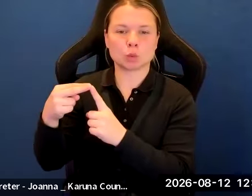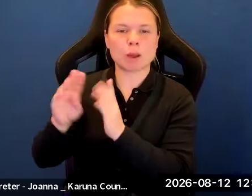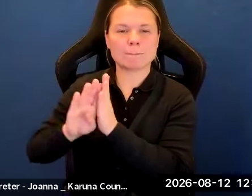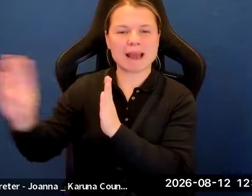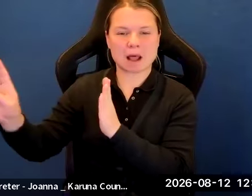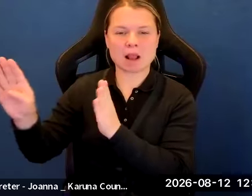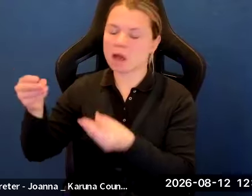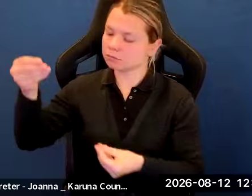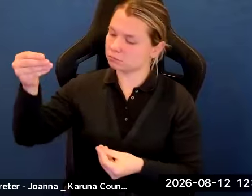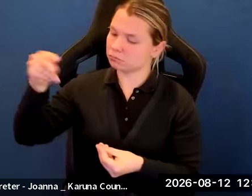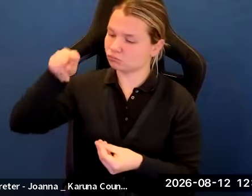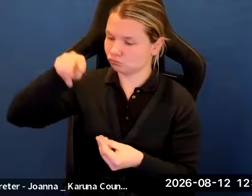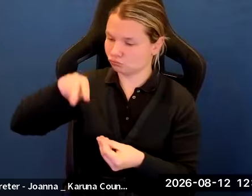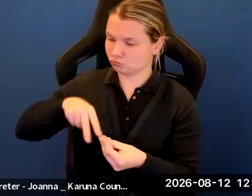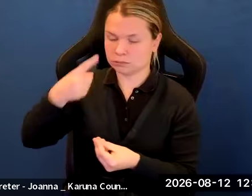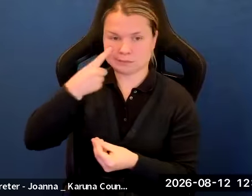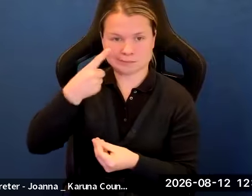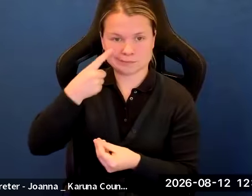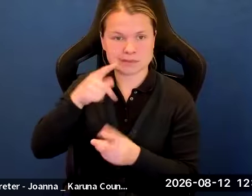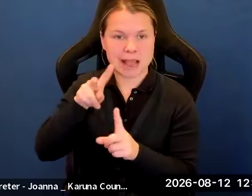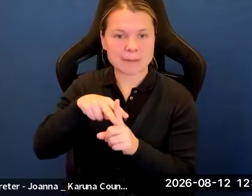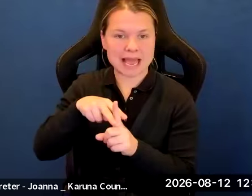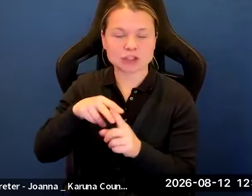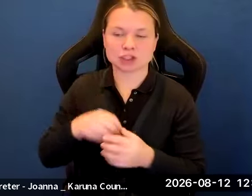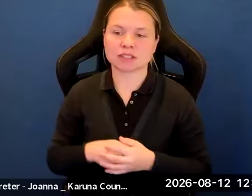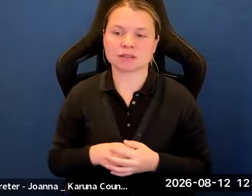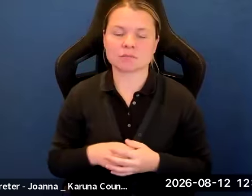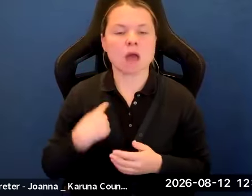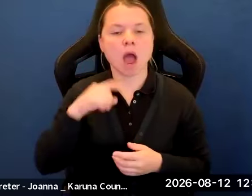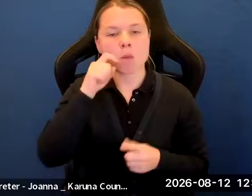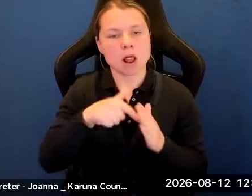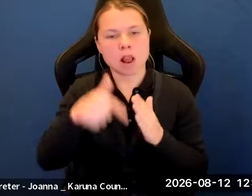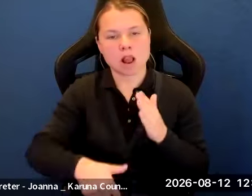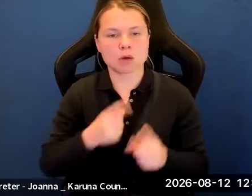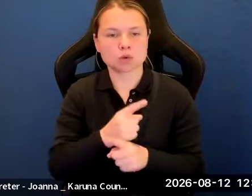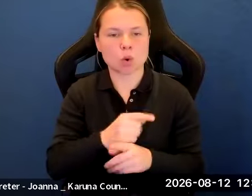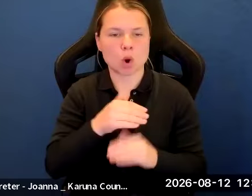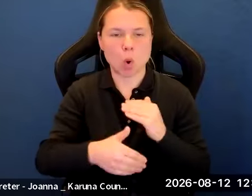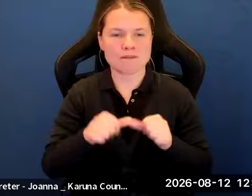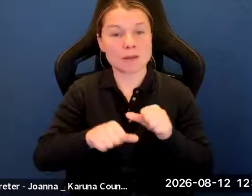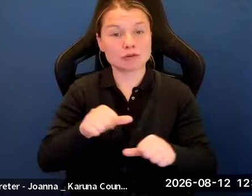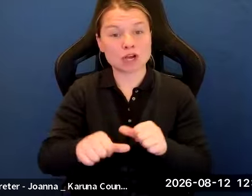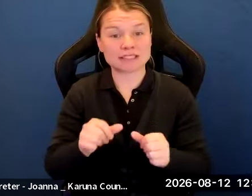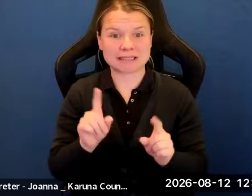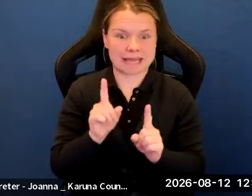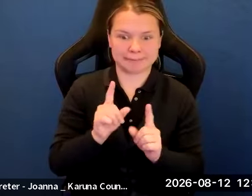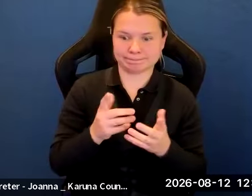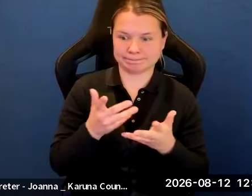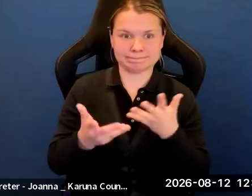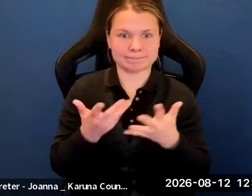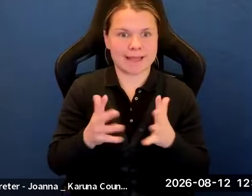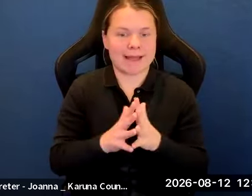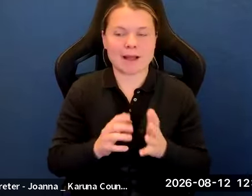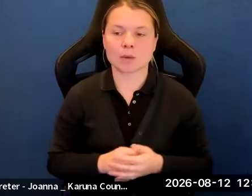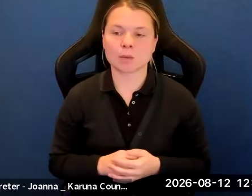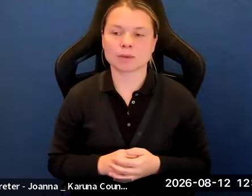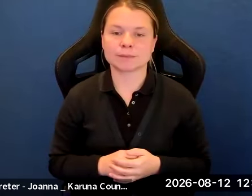they will go to an independent